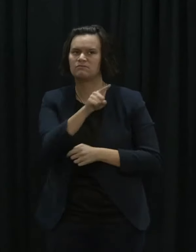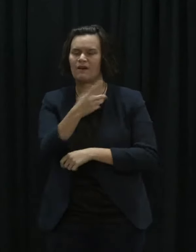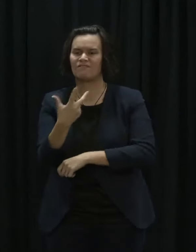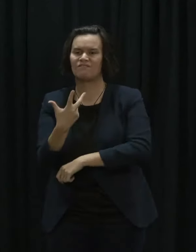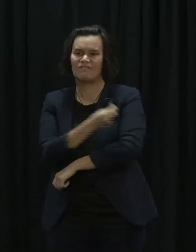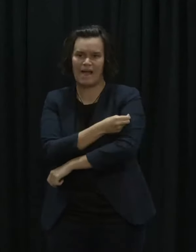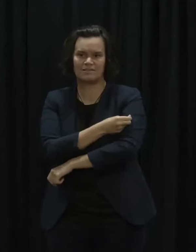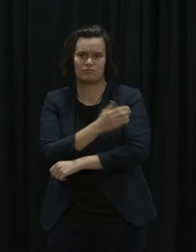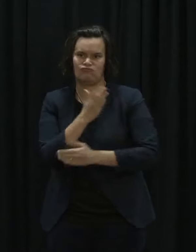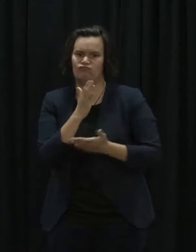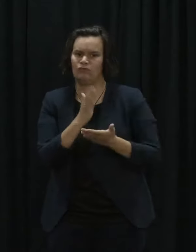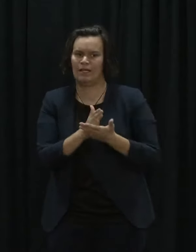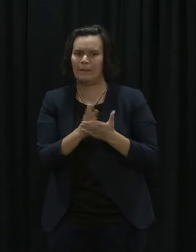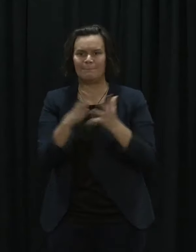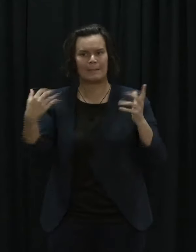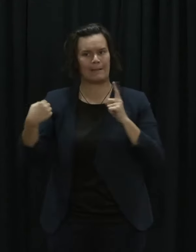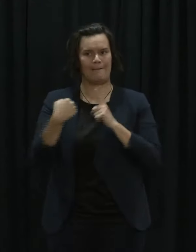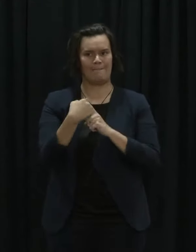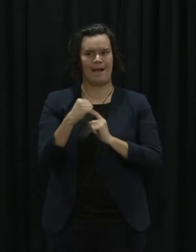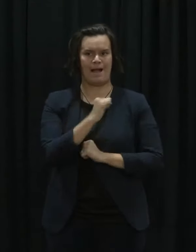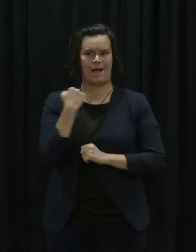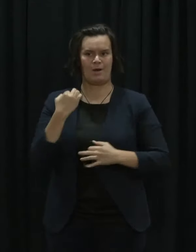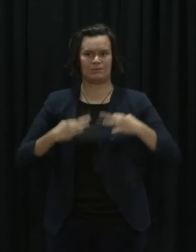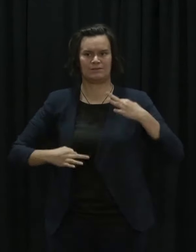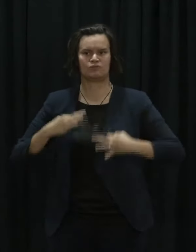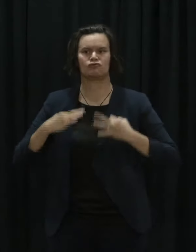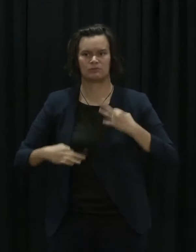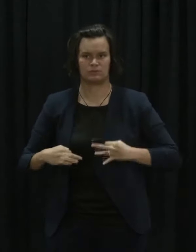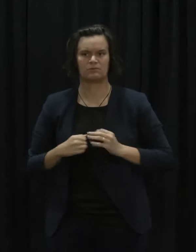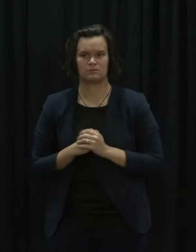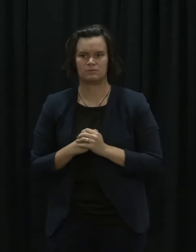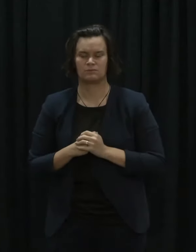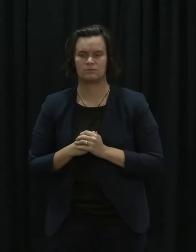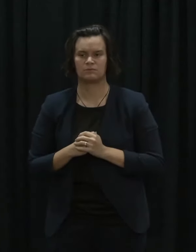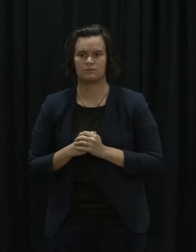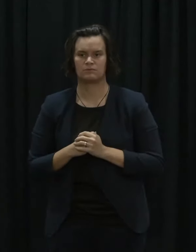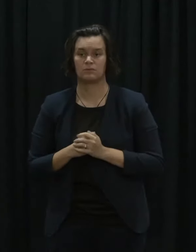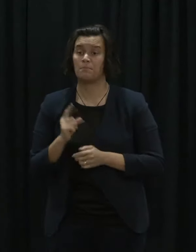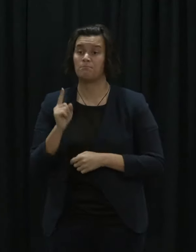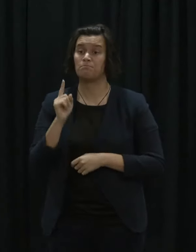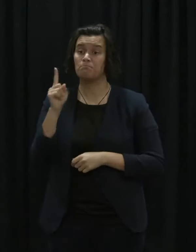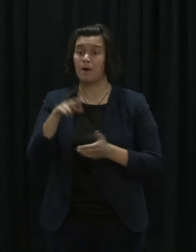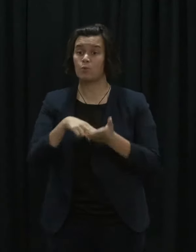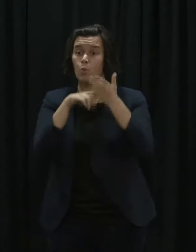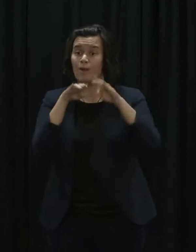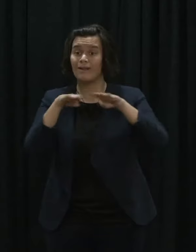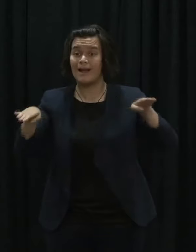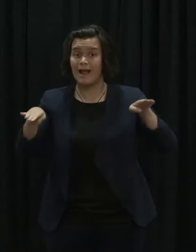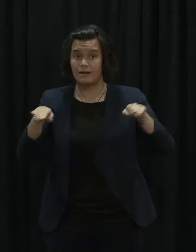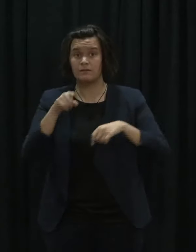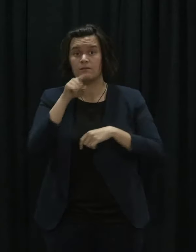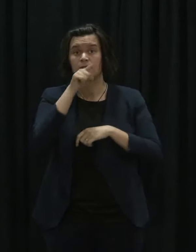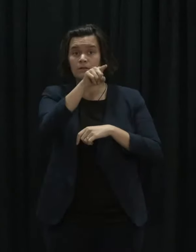A number of factors we take into account but vaccination was significant in those factors and in deciding that